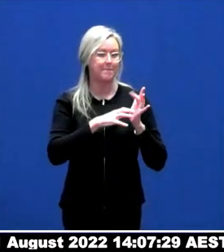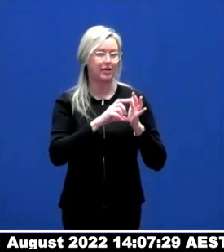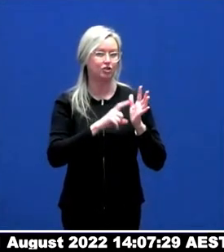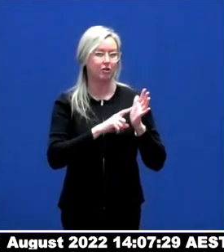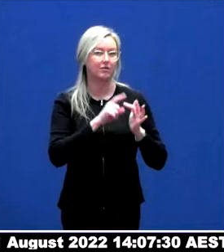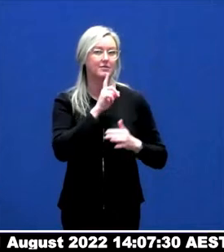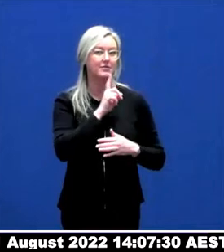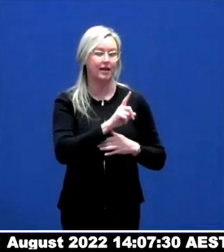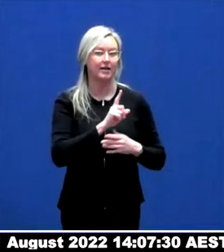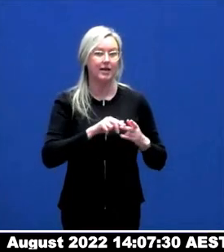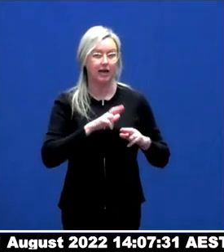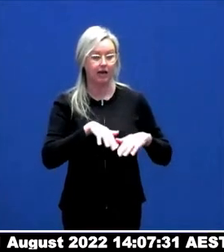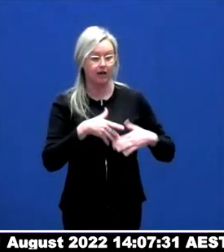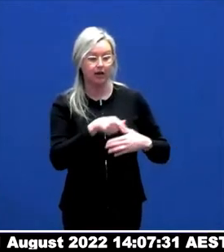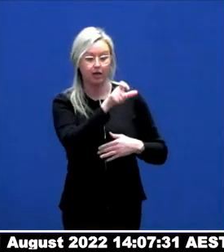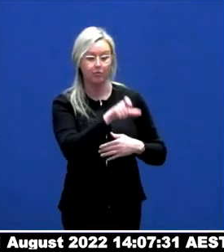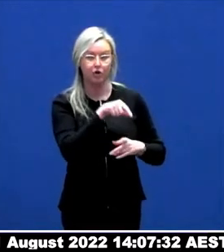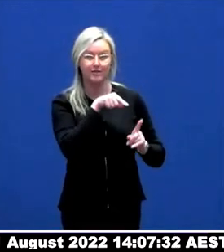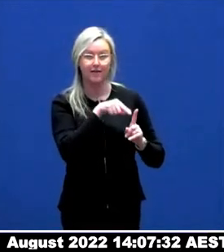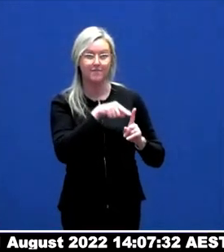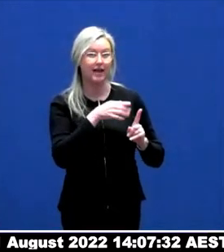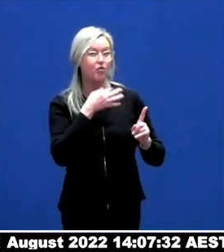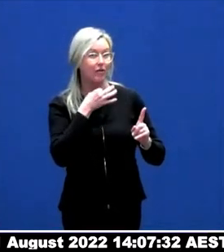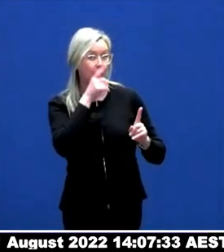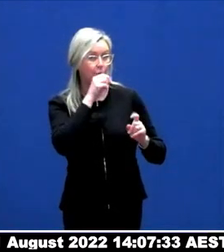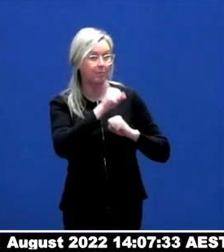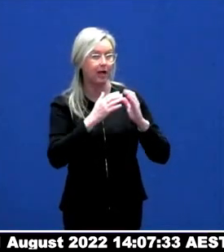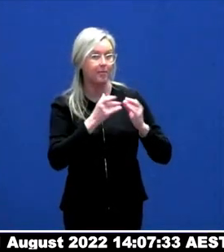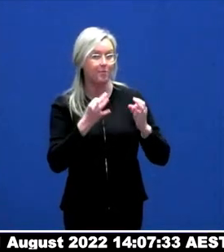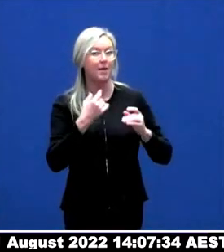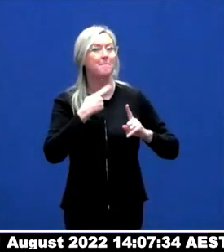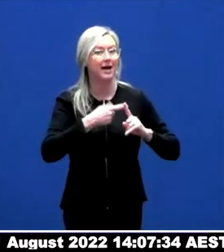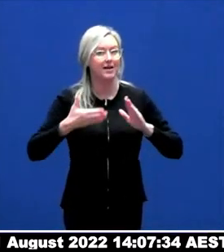homelessness and they're an NDIS participant, then the NDIS works with them